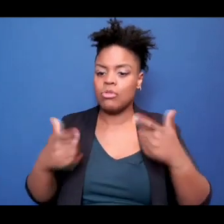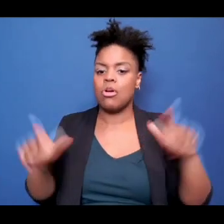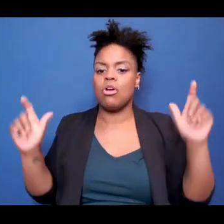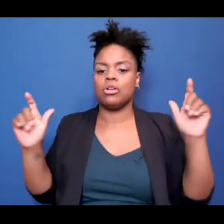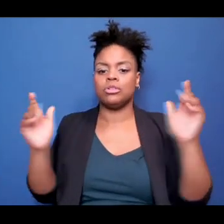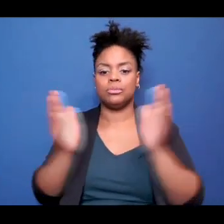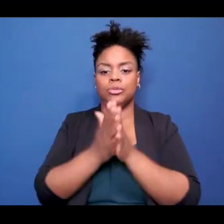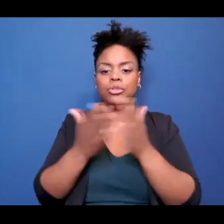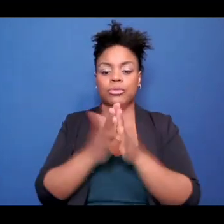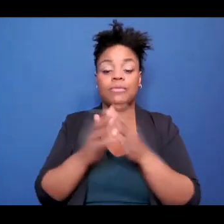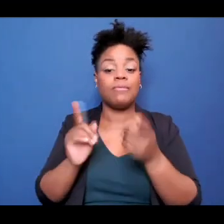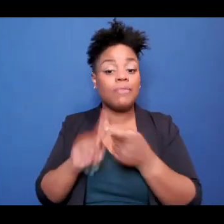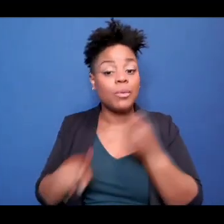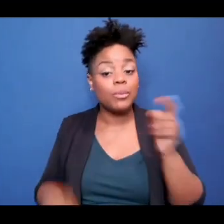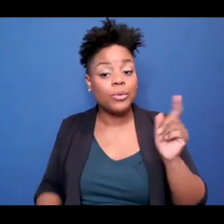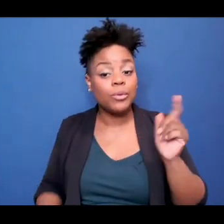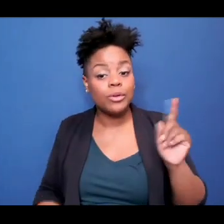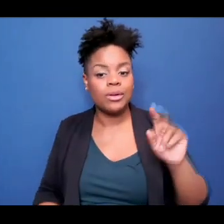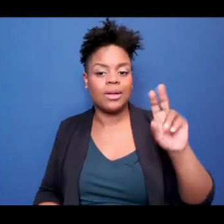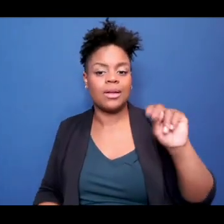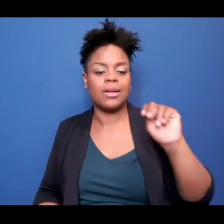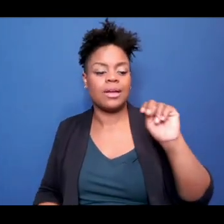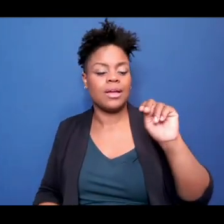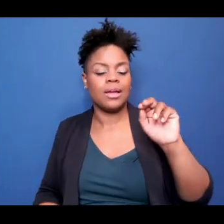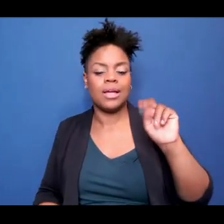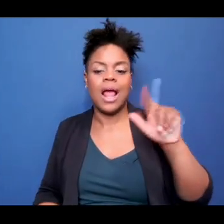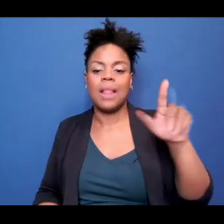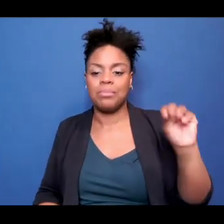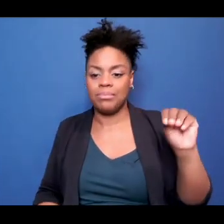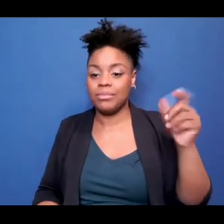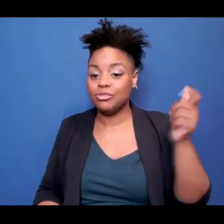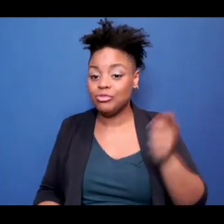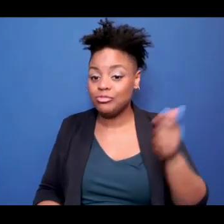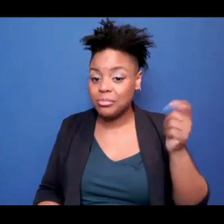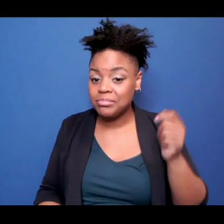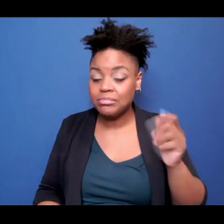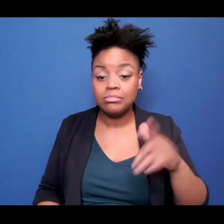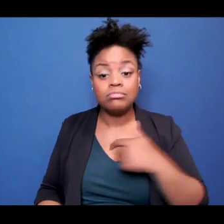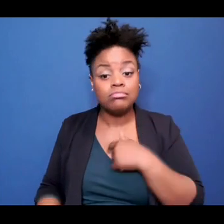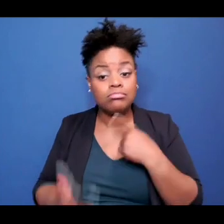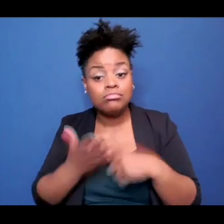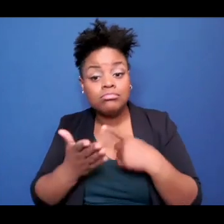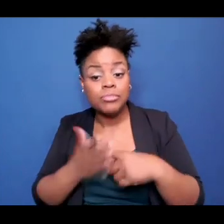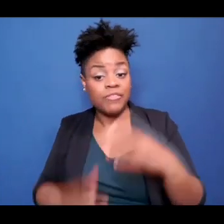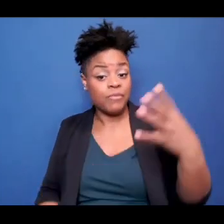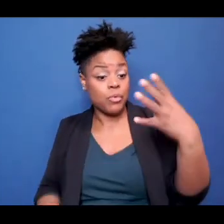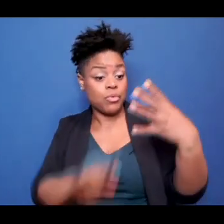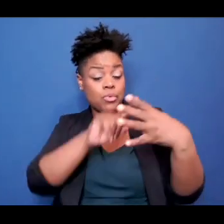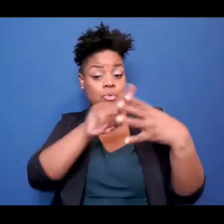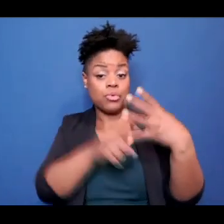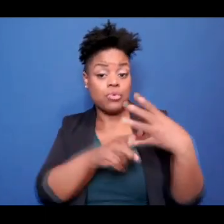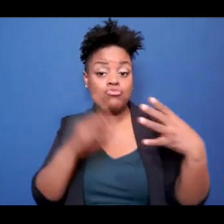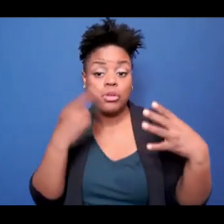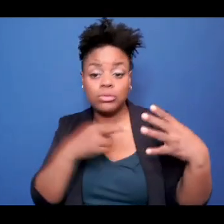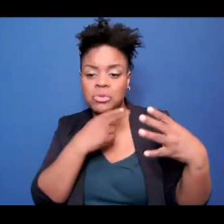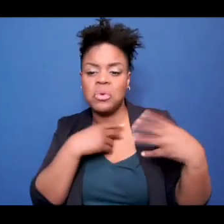ORIGINALLY PLANNED BOOK CAME FROM THE NLM FUNDING THAT I RECEIVED. SO BURGERS IN BLACKFACE LOOKS AT FOUR RESTAURANTS, I'LL JUST